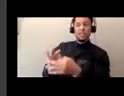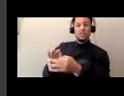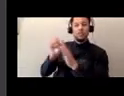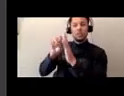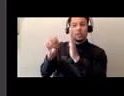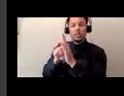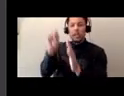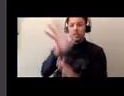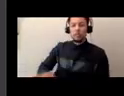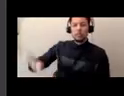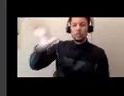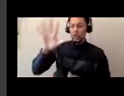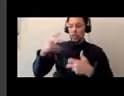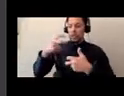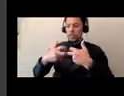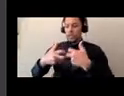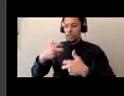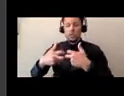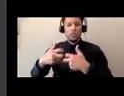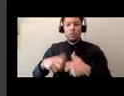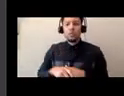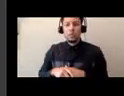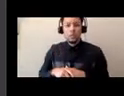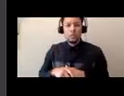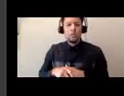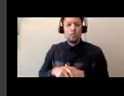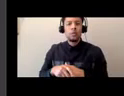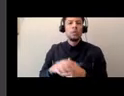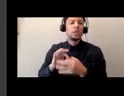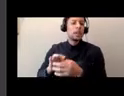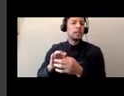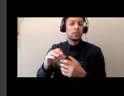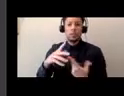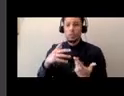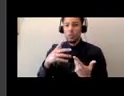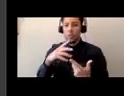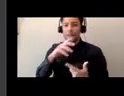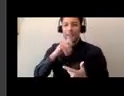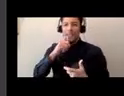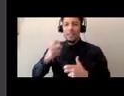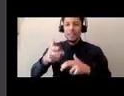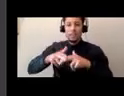with Medicare, the master plan on aging and CalAIM.